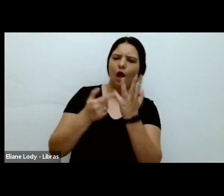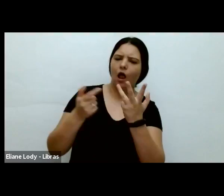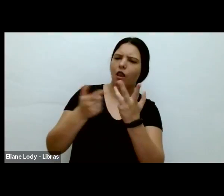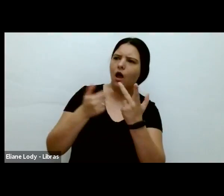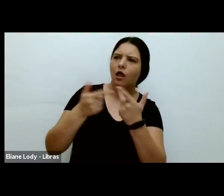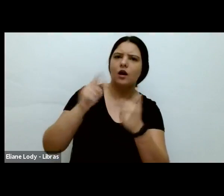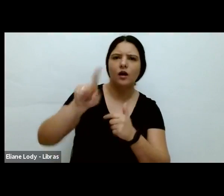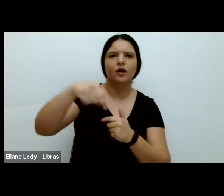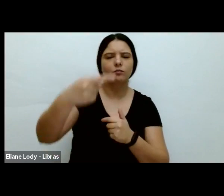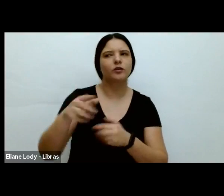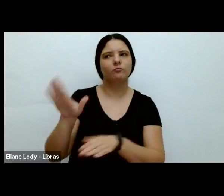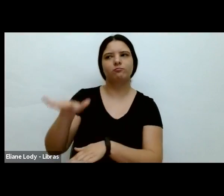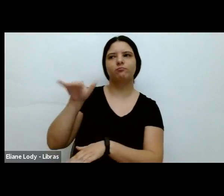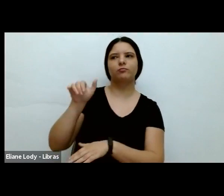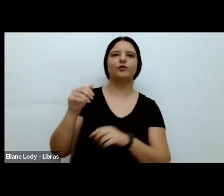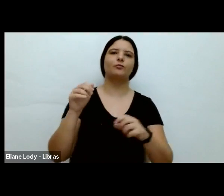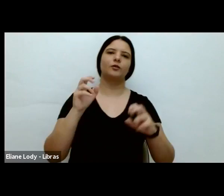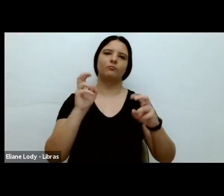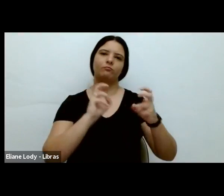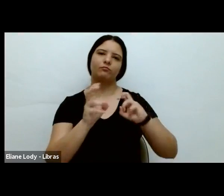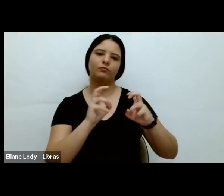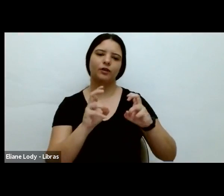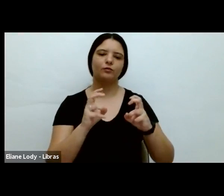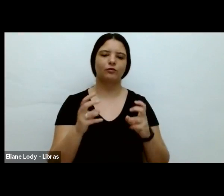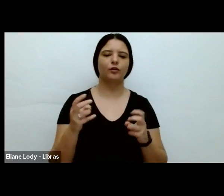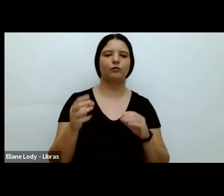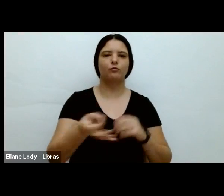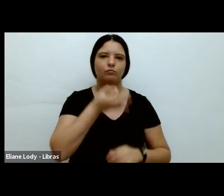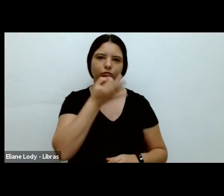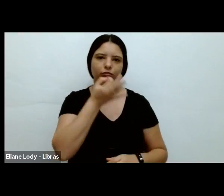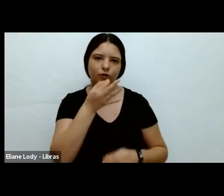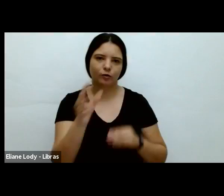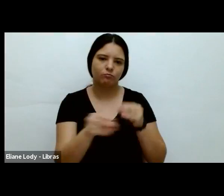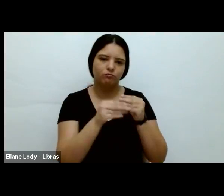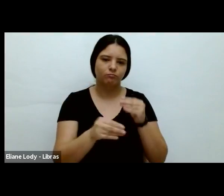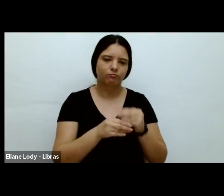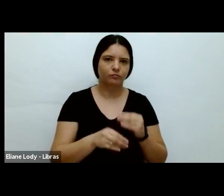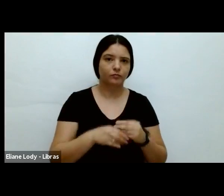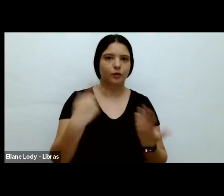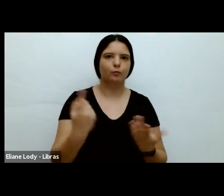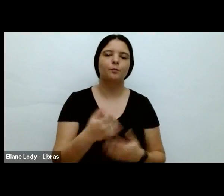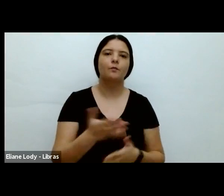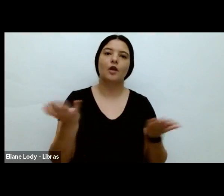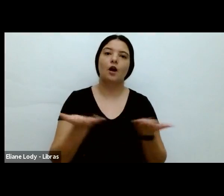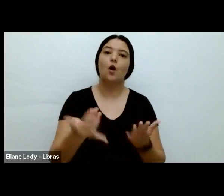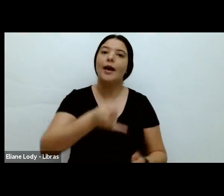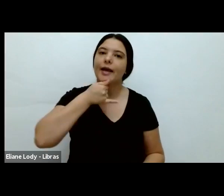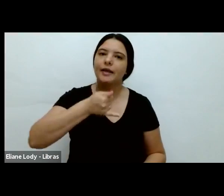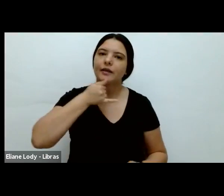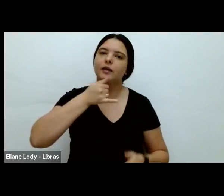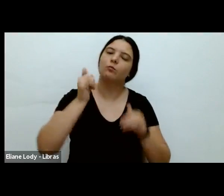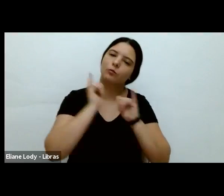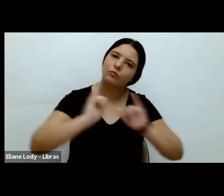Then, I think. e one example to e one example to clarify this e one example to clarify this it e one example to clarify this, it's included in the Paper that I